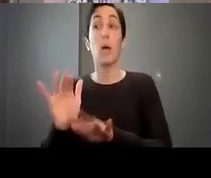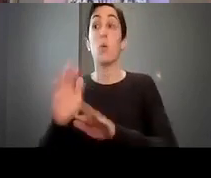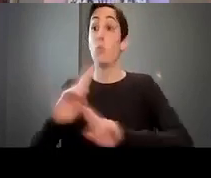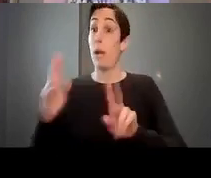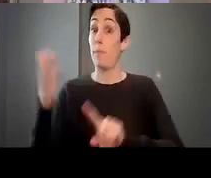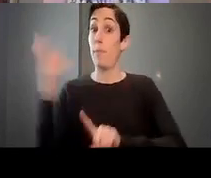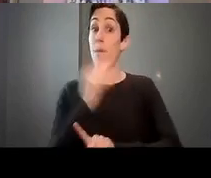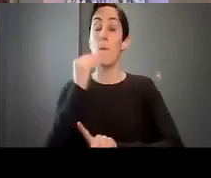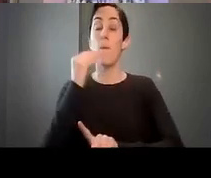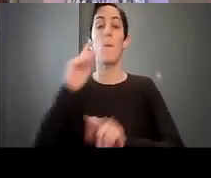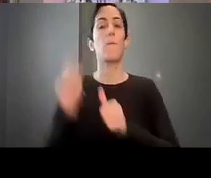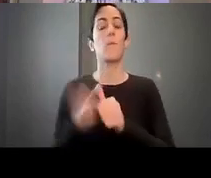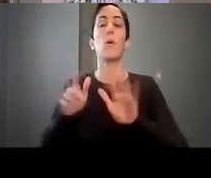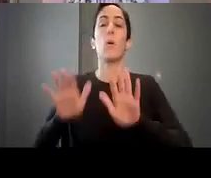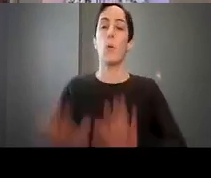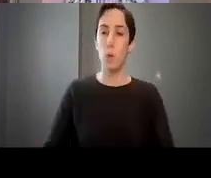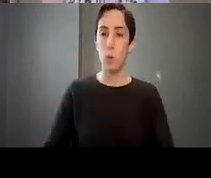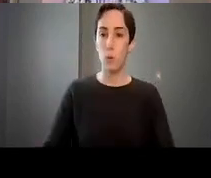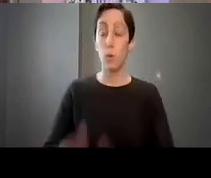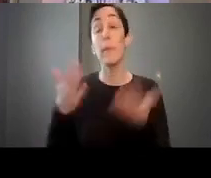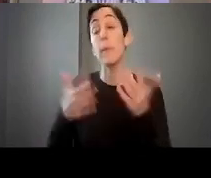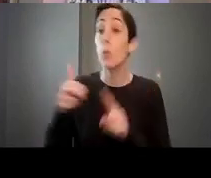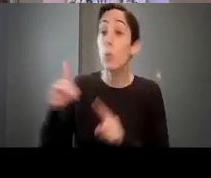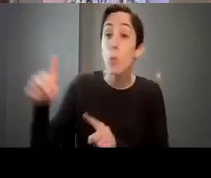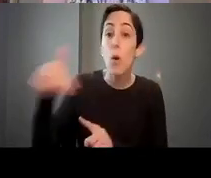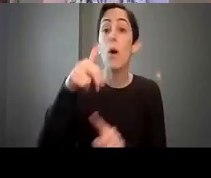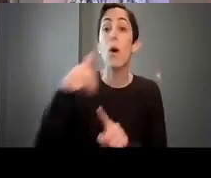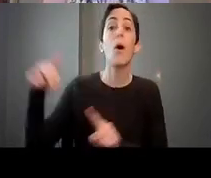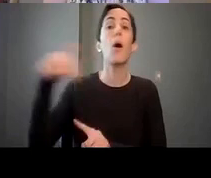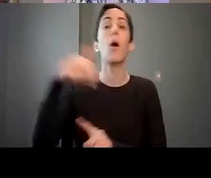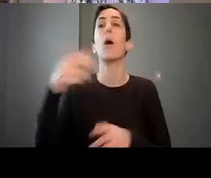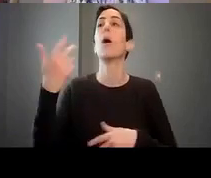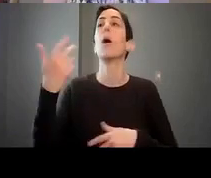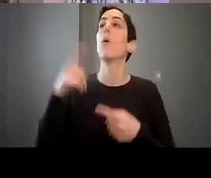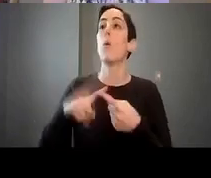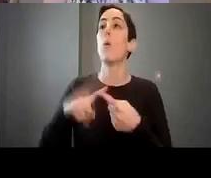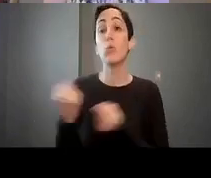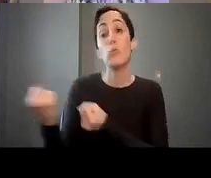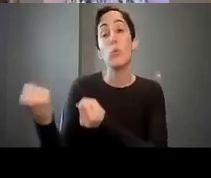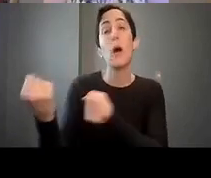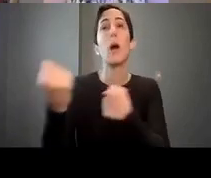drive on your way home to be able to a walk before you go home. Take a long allow yourself to breathe out some of drive on your way home to be able to the day before you walk through the door. allow yourself to breathe out some of